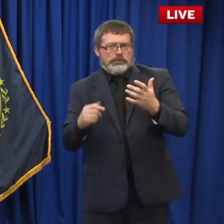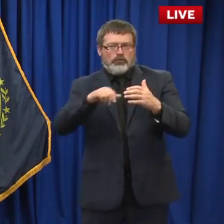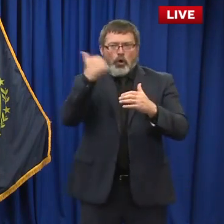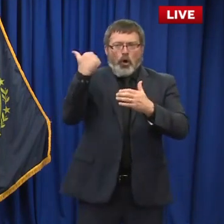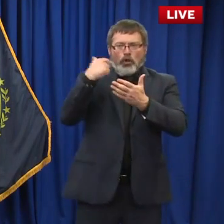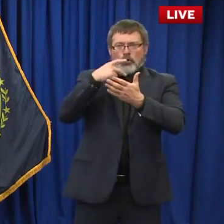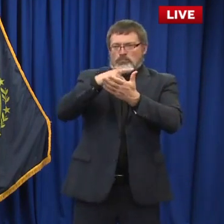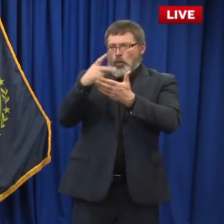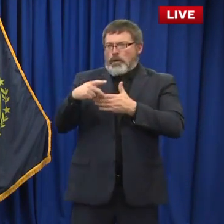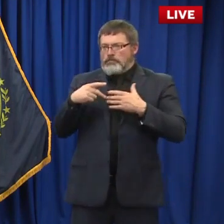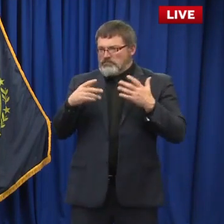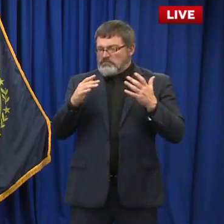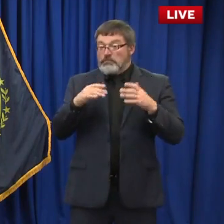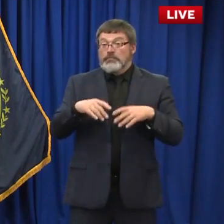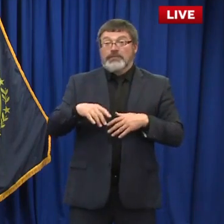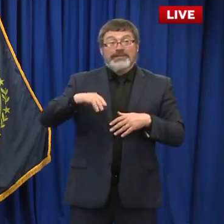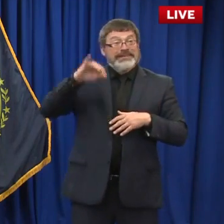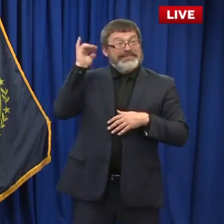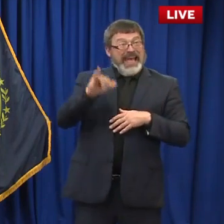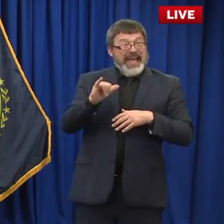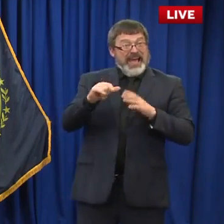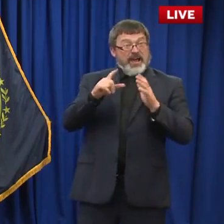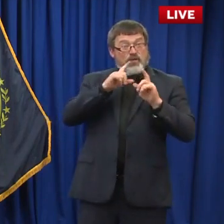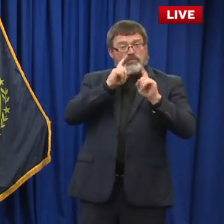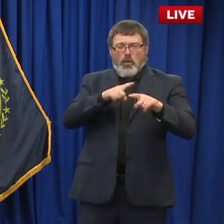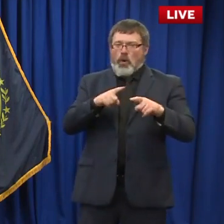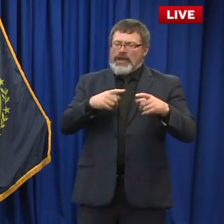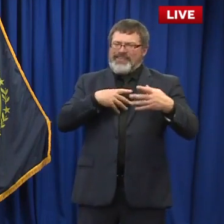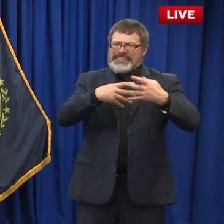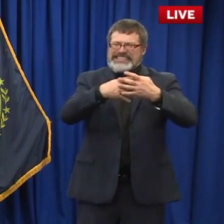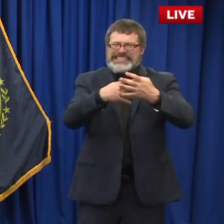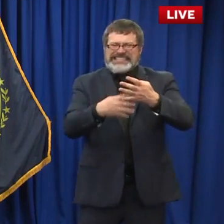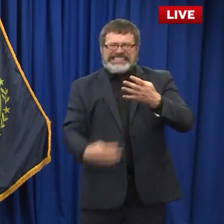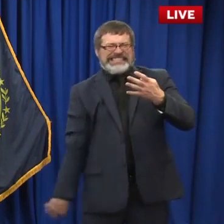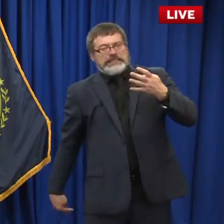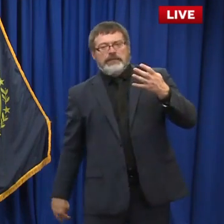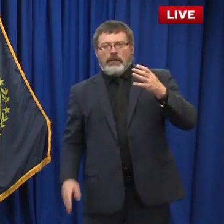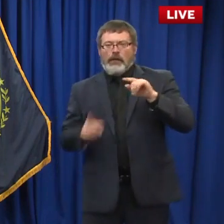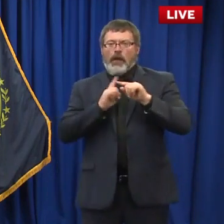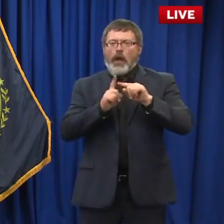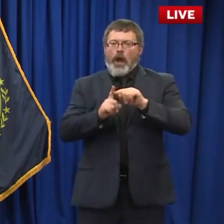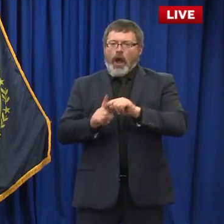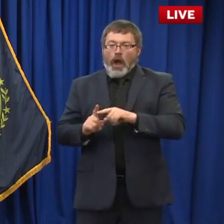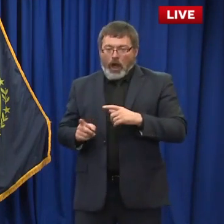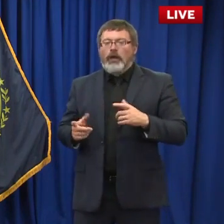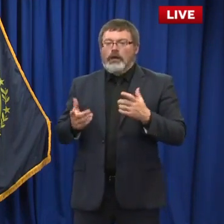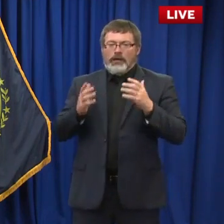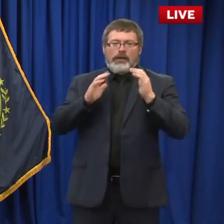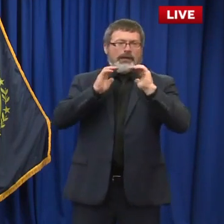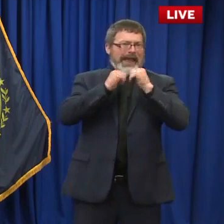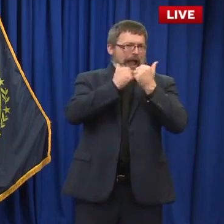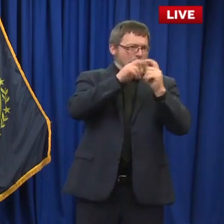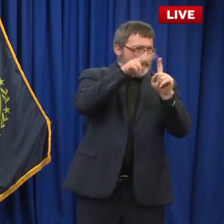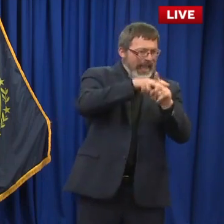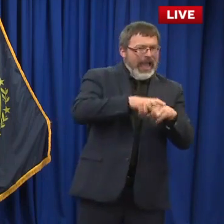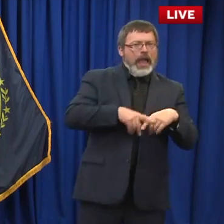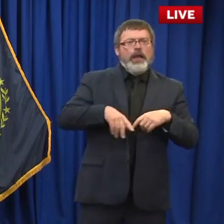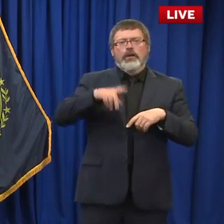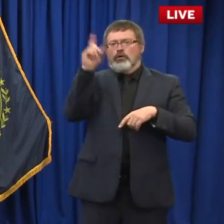THERE ARE A LOT OF OTHER RECOMMENDATIONS IN THAT REPORT, ALL OF THEM ARE DEFINITELY WORTH VISITING AND SEEING, AGAIN, WHERE AND WHEN WE CAN IMPLEMENT THEM.